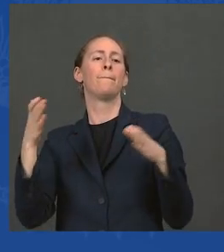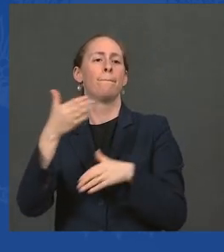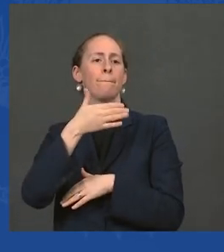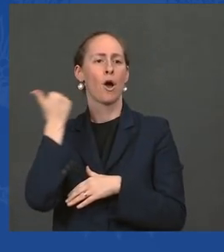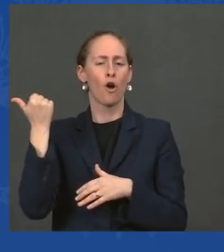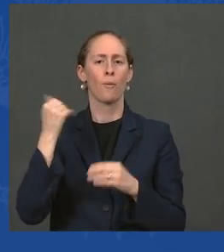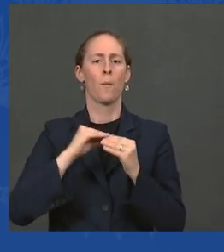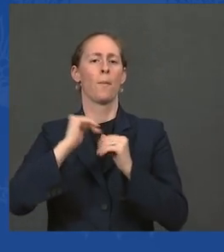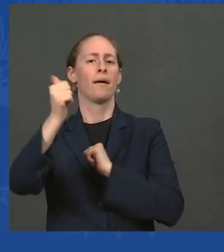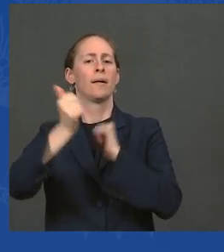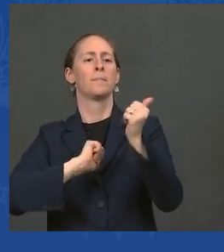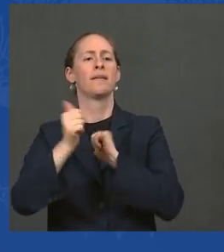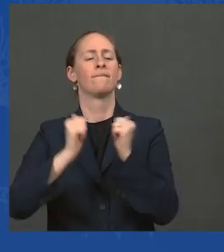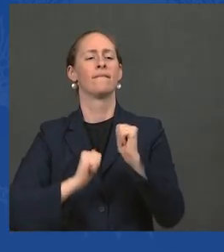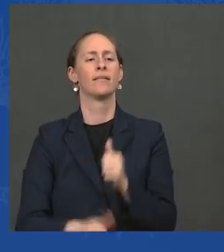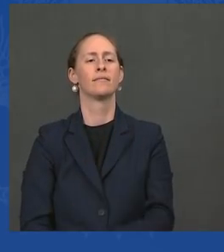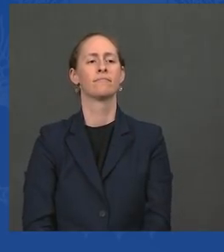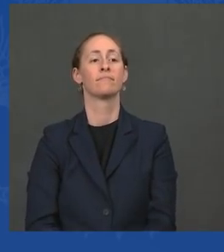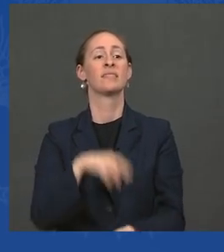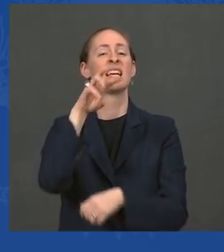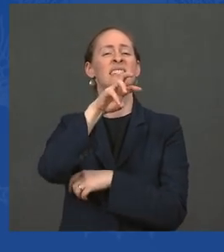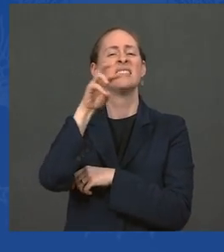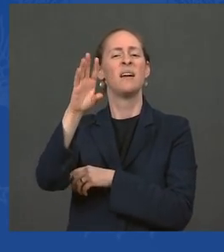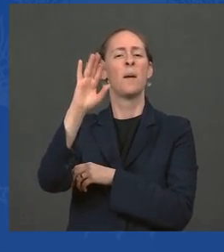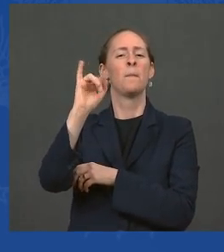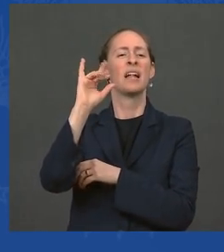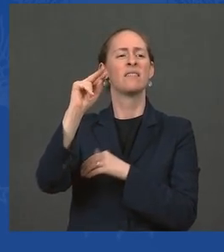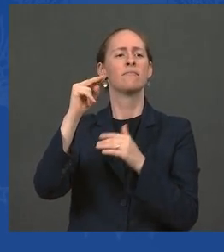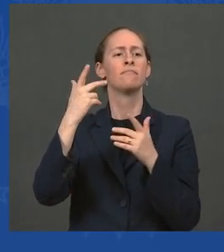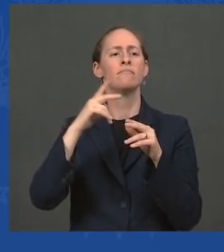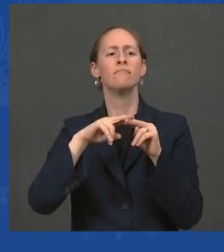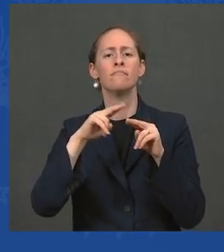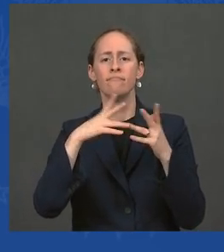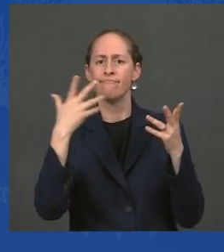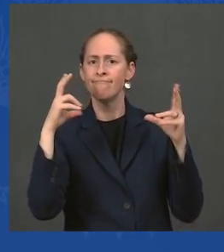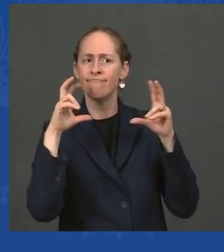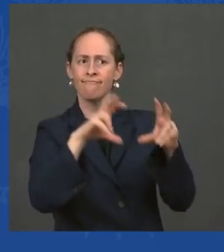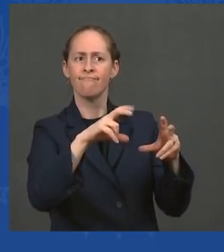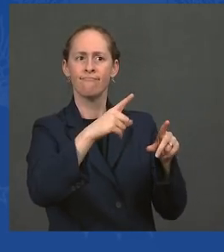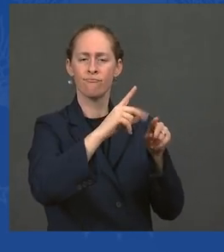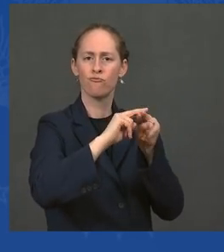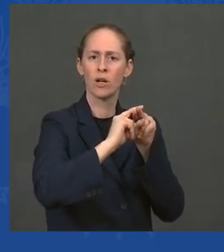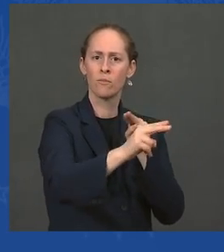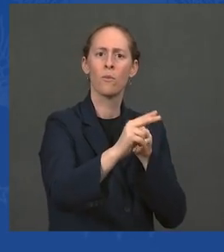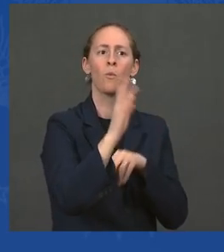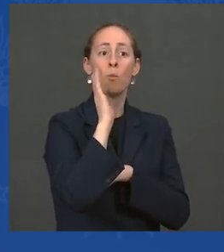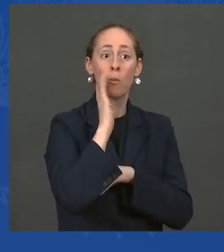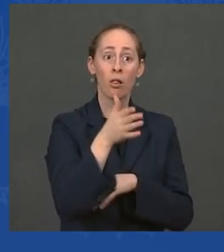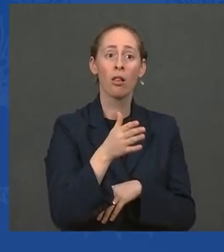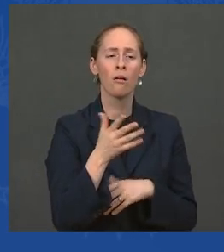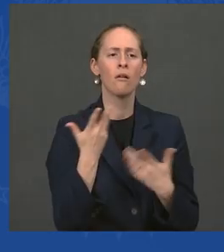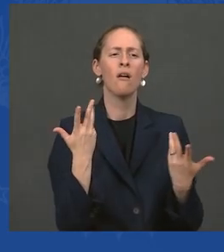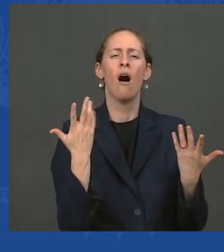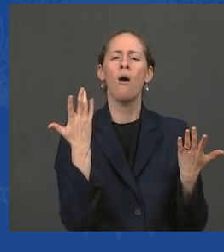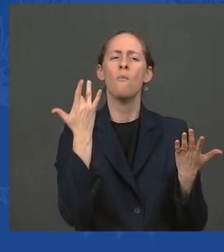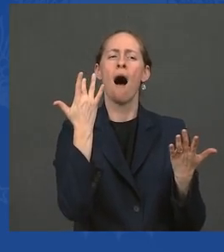Sixty-six billion dollars in passenger rail and freight rail. Why do I always talk about passenger rail, and particularly high-speed rail?